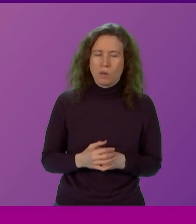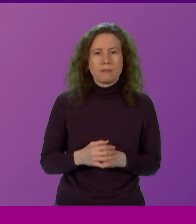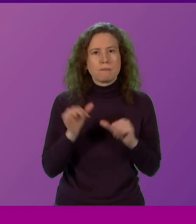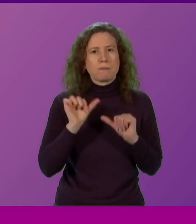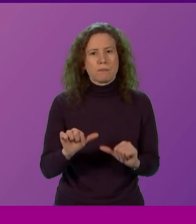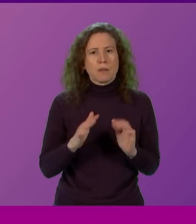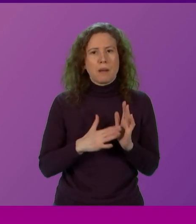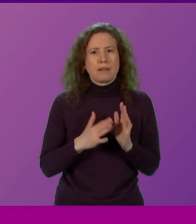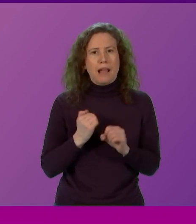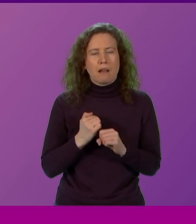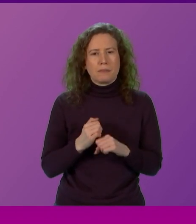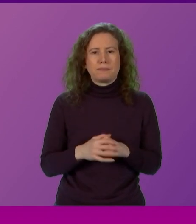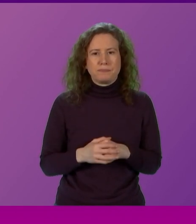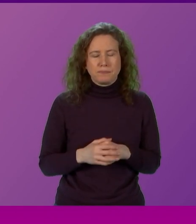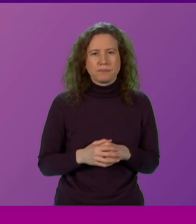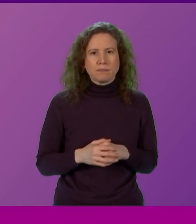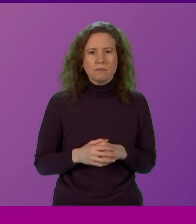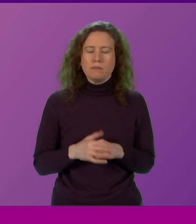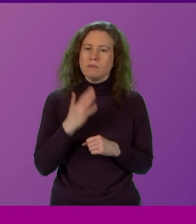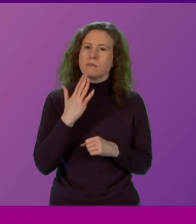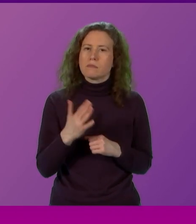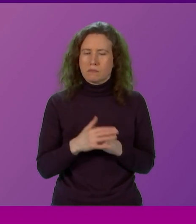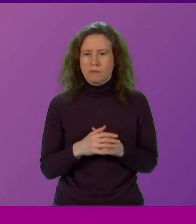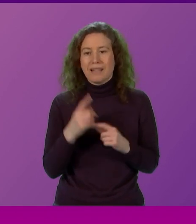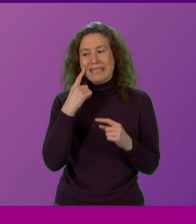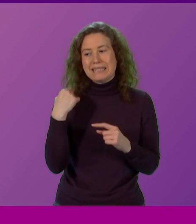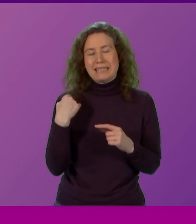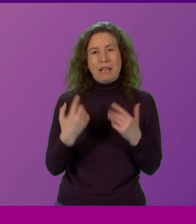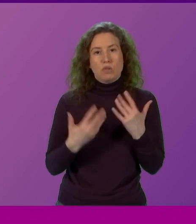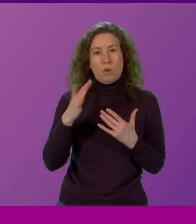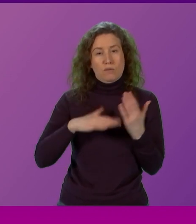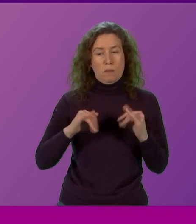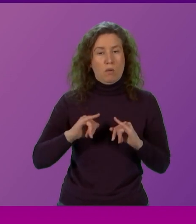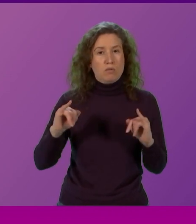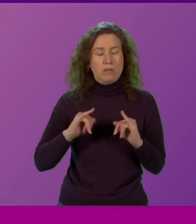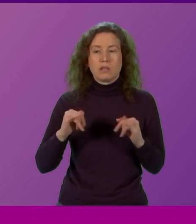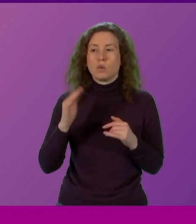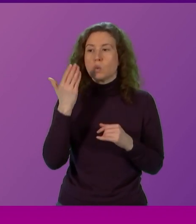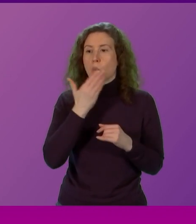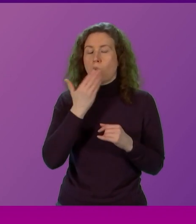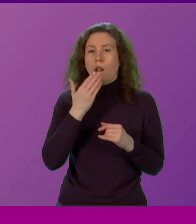Yesterday, the results of the controversial school sex survey were released.